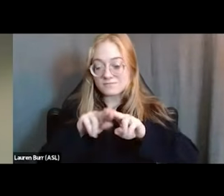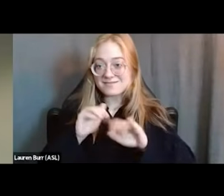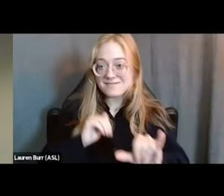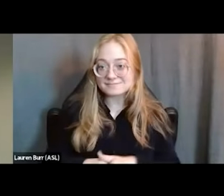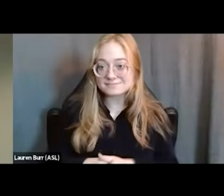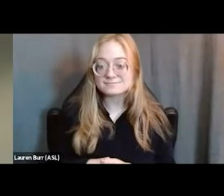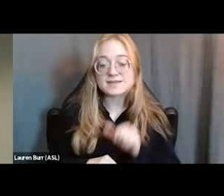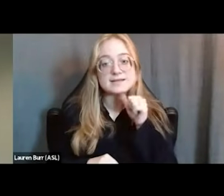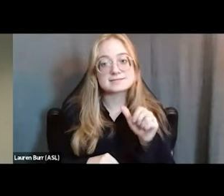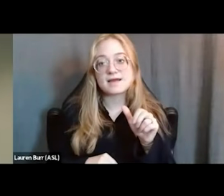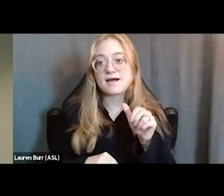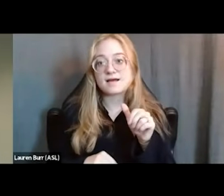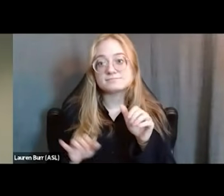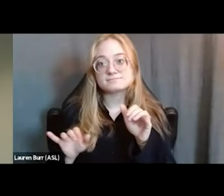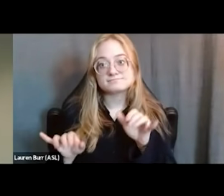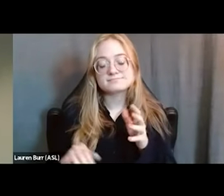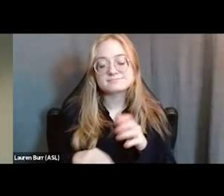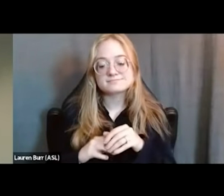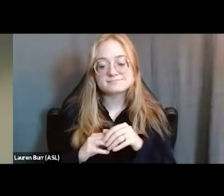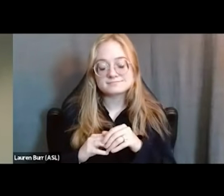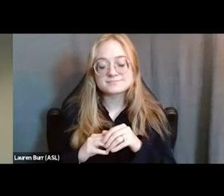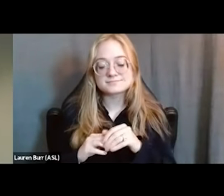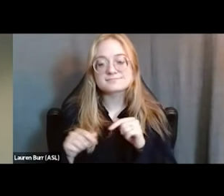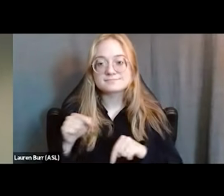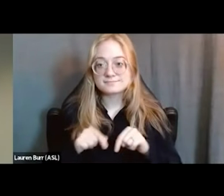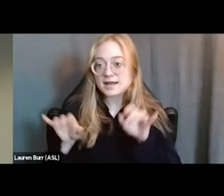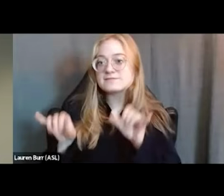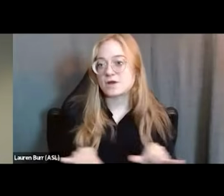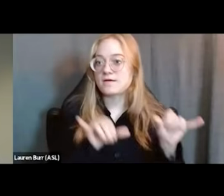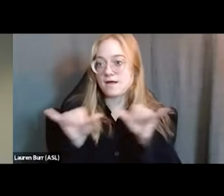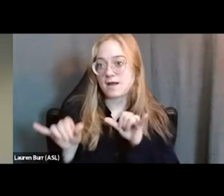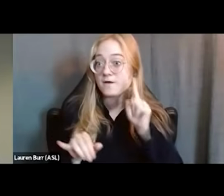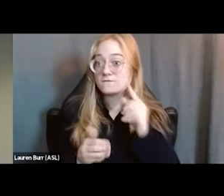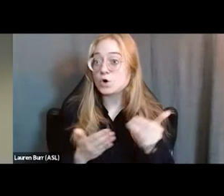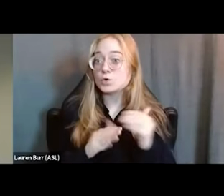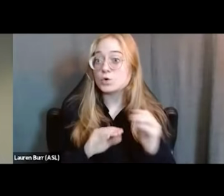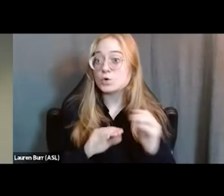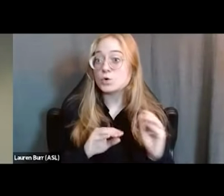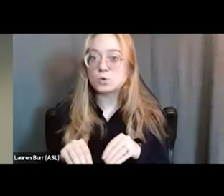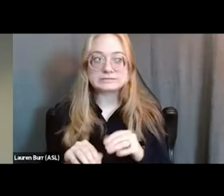for those who've been experiencing homelessness when they move into a new neighborhood or community to feel isolated, and to feel not engaged,